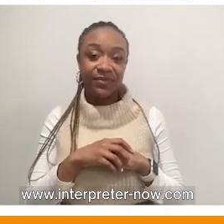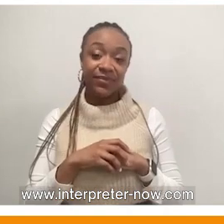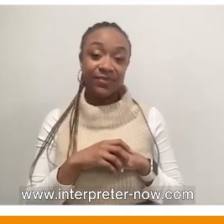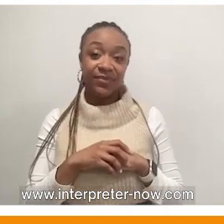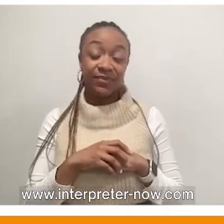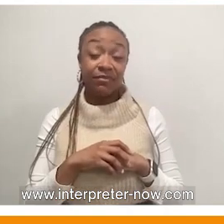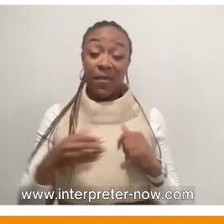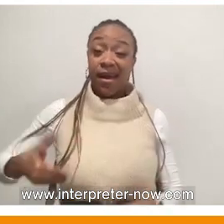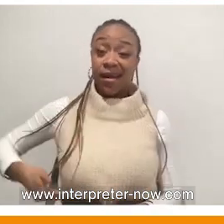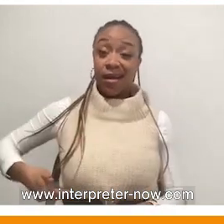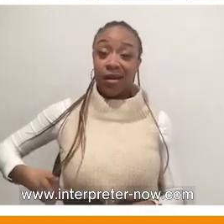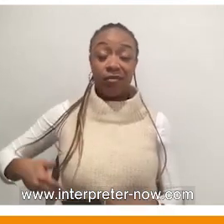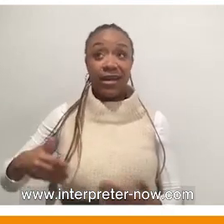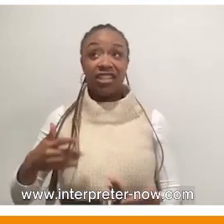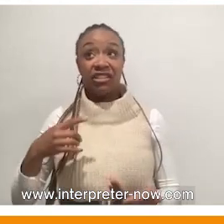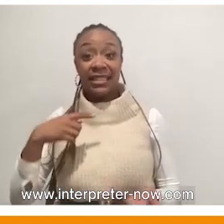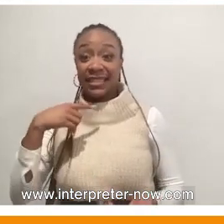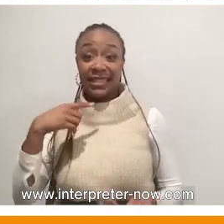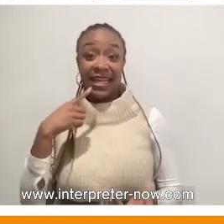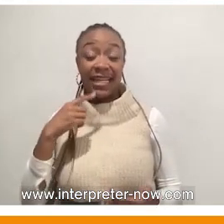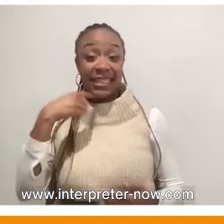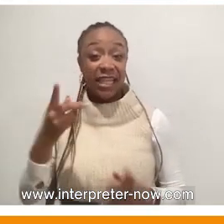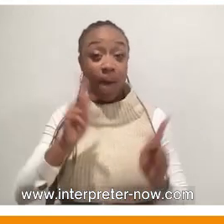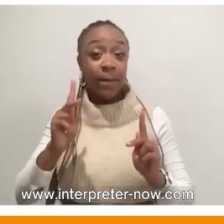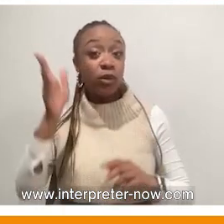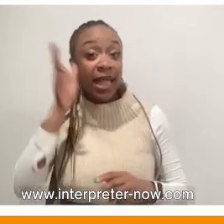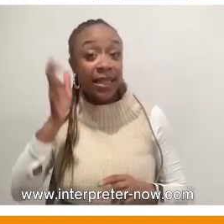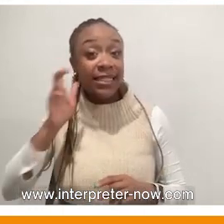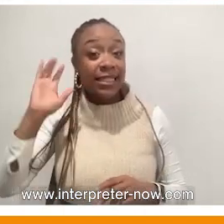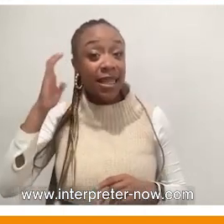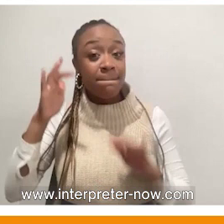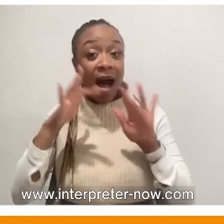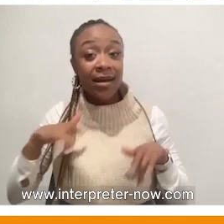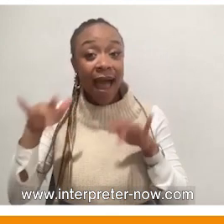listening or watching? My gut reaction is telling people to listen to the podcast.